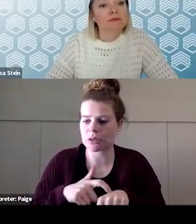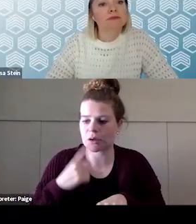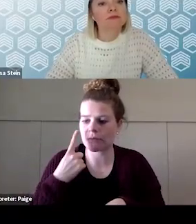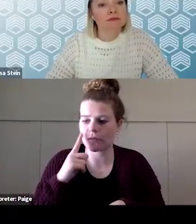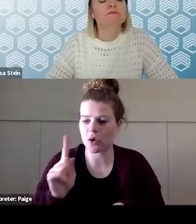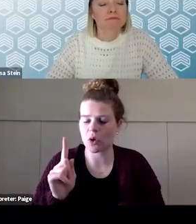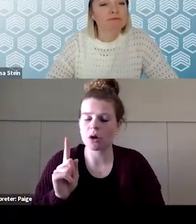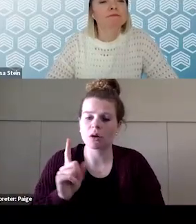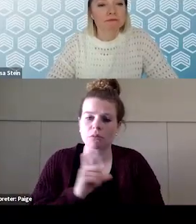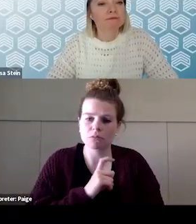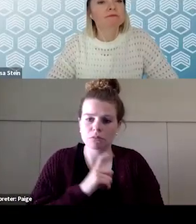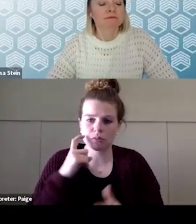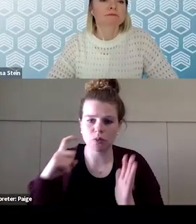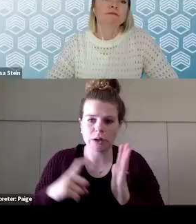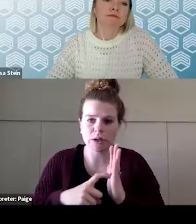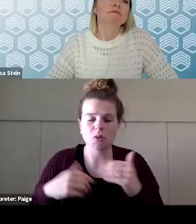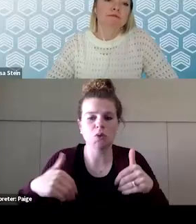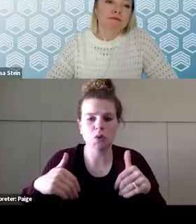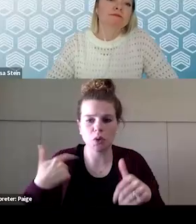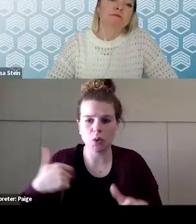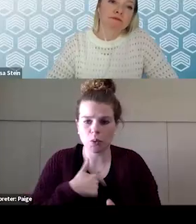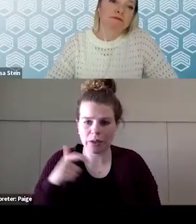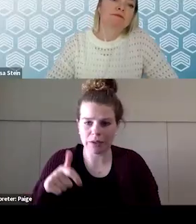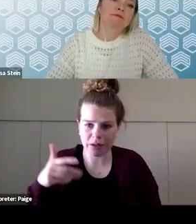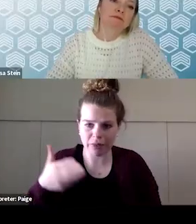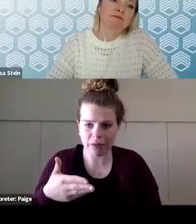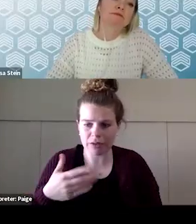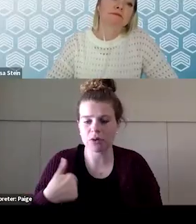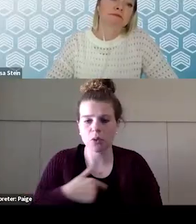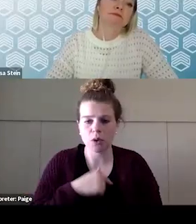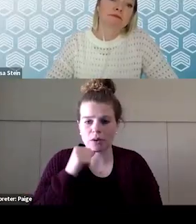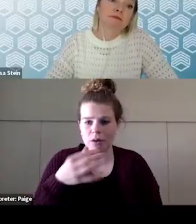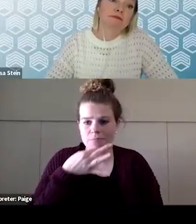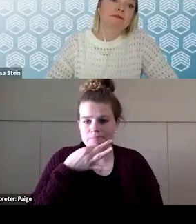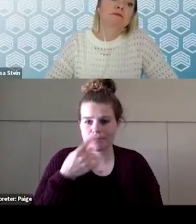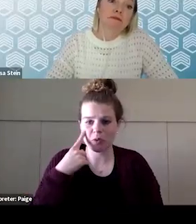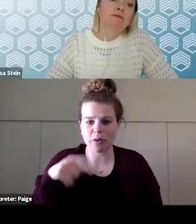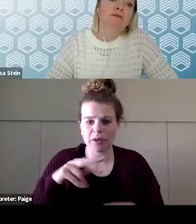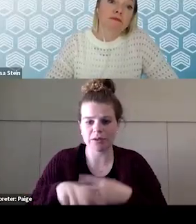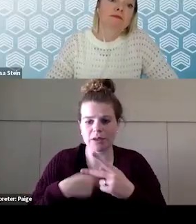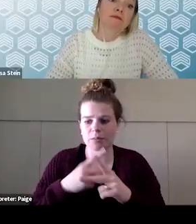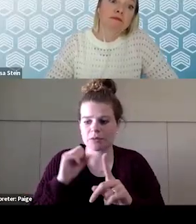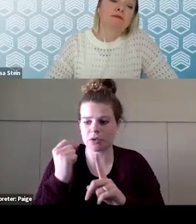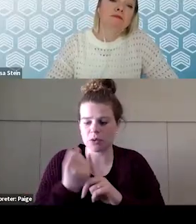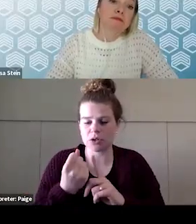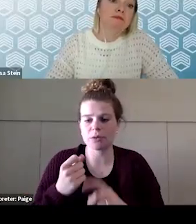to really realize like, we need this, right? Like, we are not the experts for these types of situations and these are not the types of calls